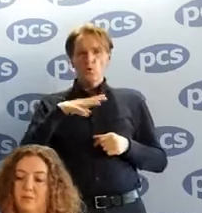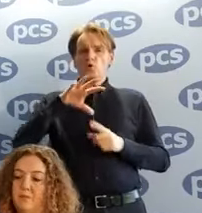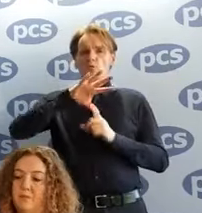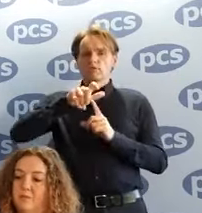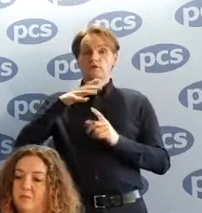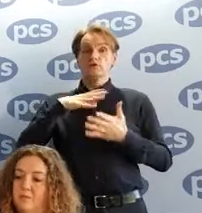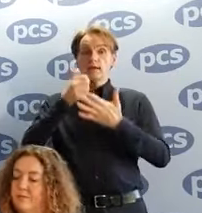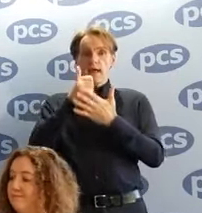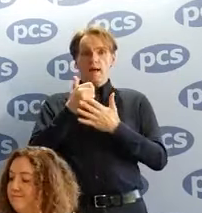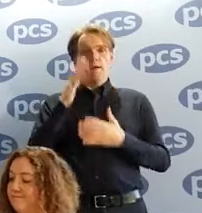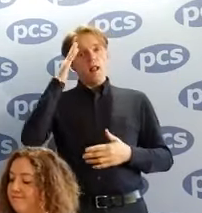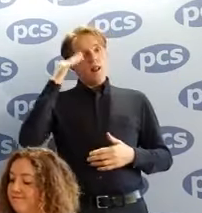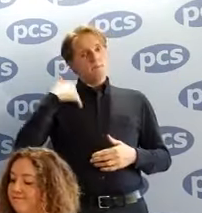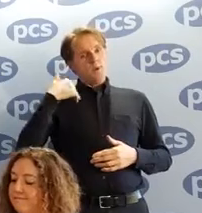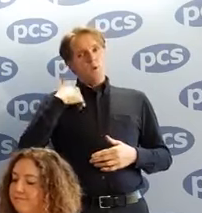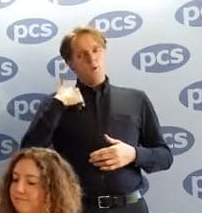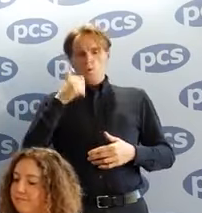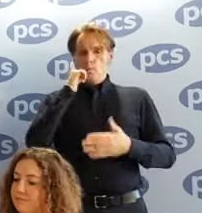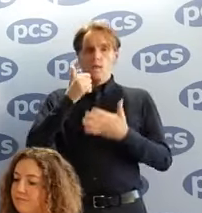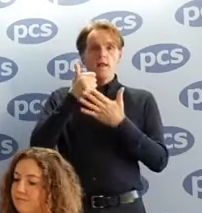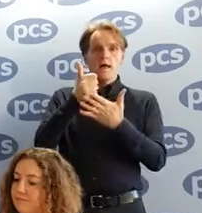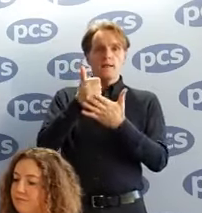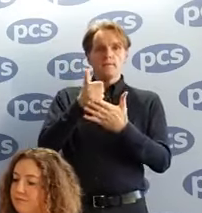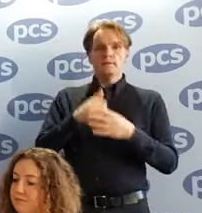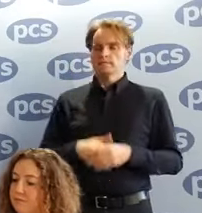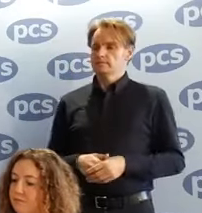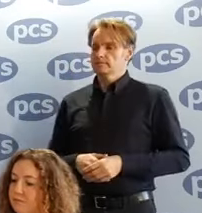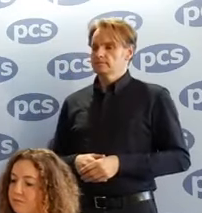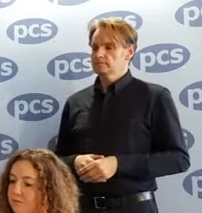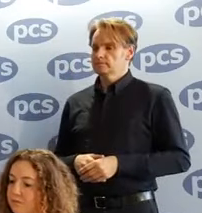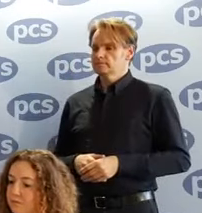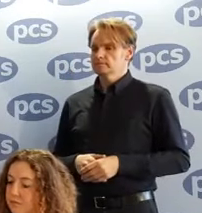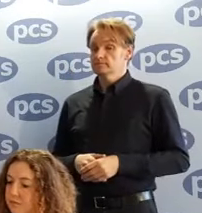and we'll do what we can. Thanks Mark we've got some questions coming in now on